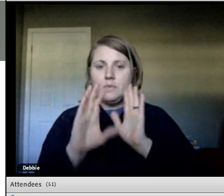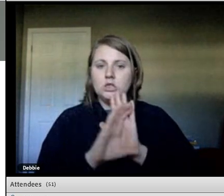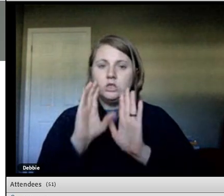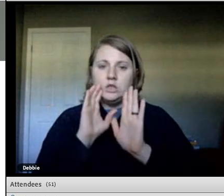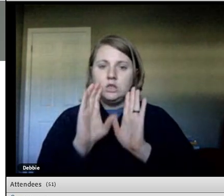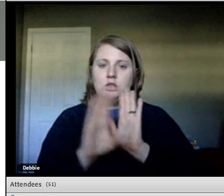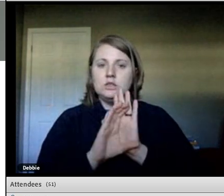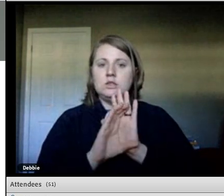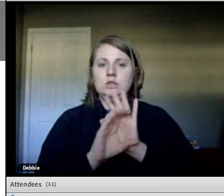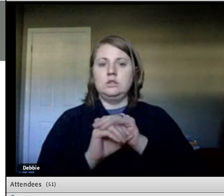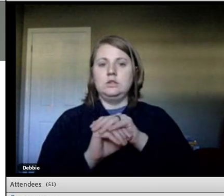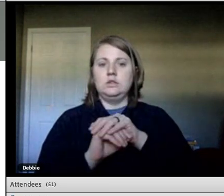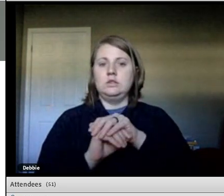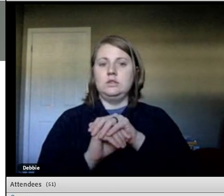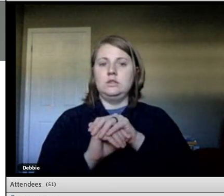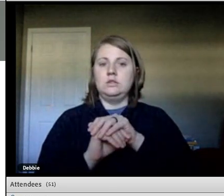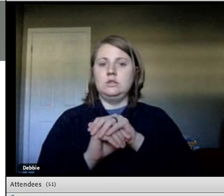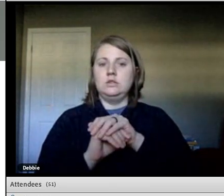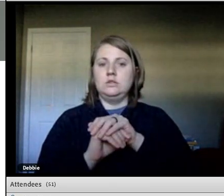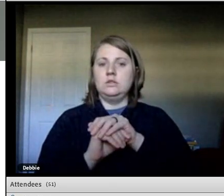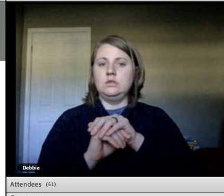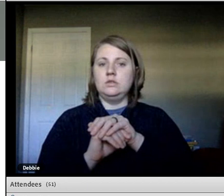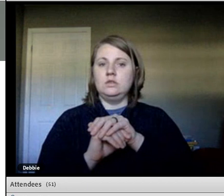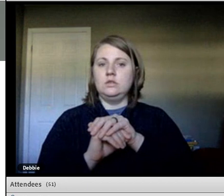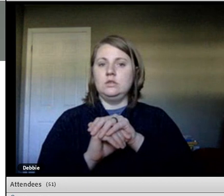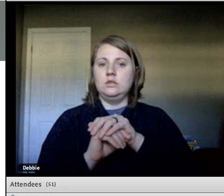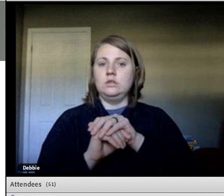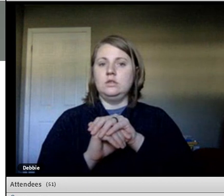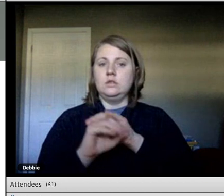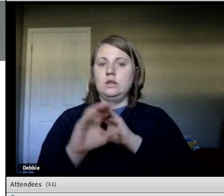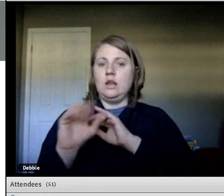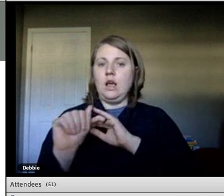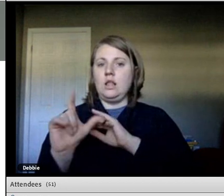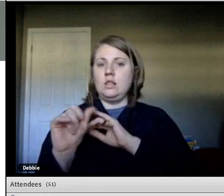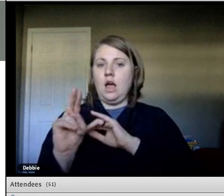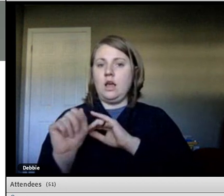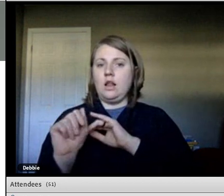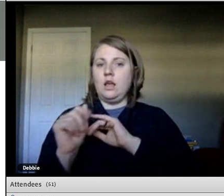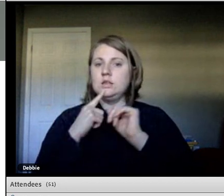Okay. Alana is saying she uses PhotoLayers on her Android phone, and that's similar. Yeah, it is probably similar.